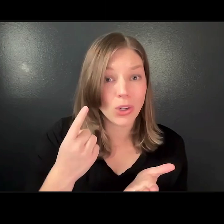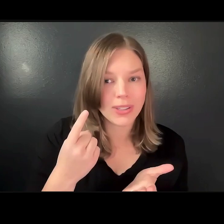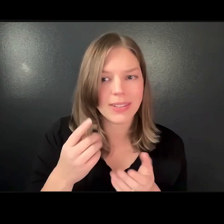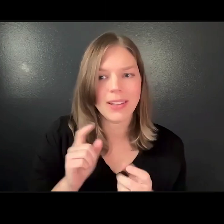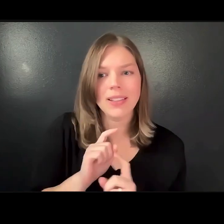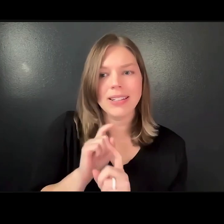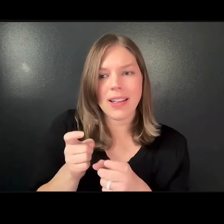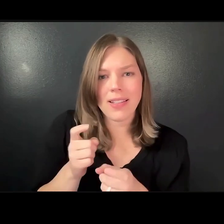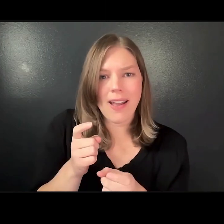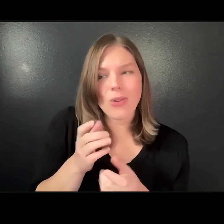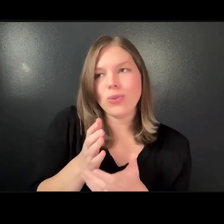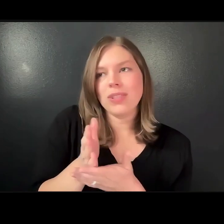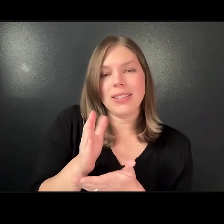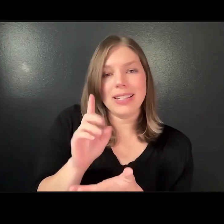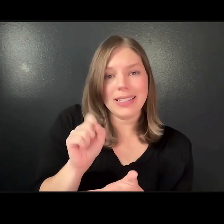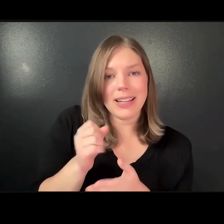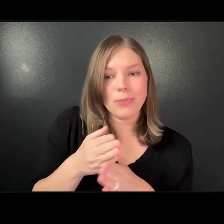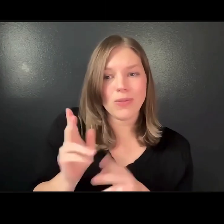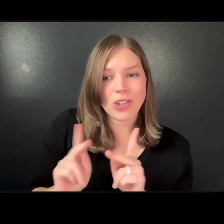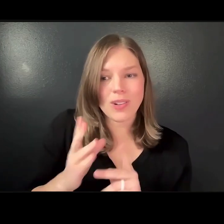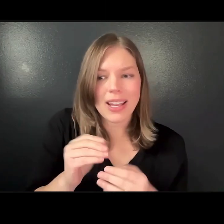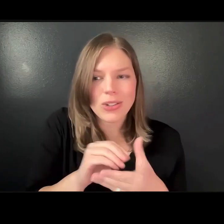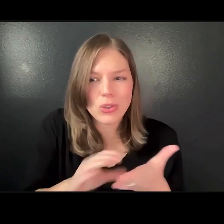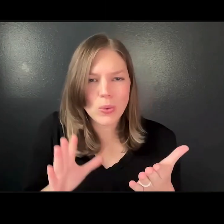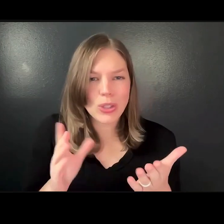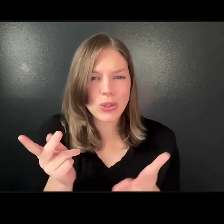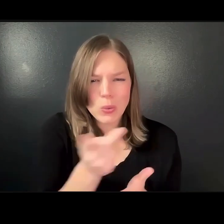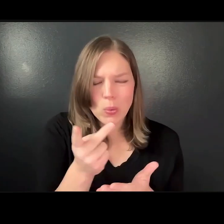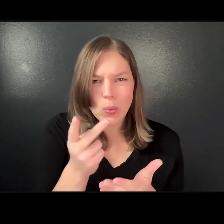By connecting with the student first this allows the disability service professional